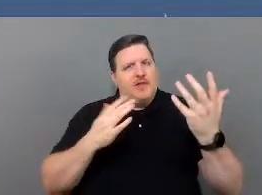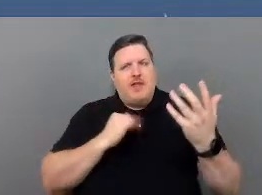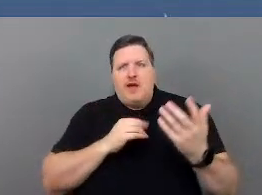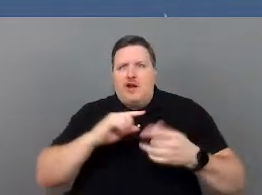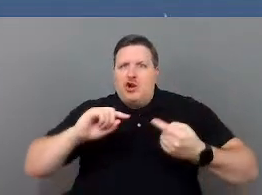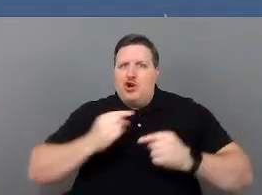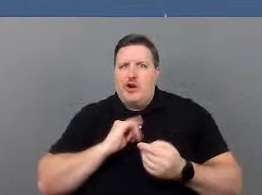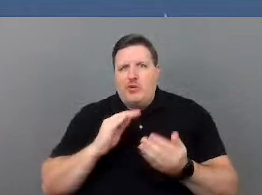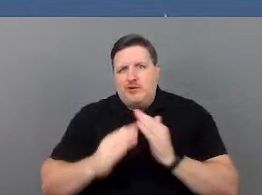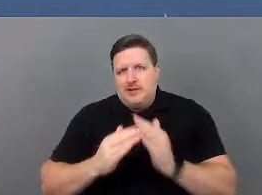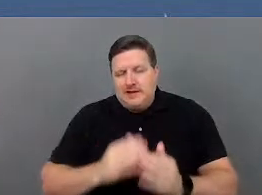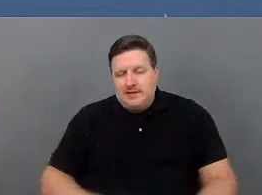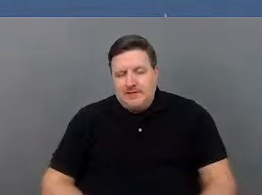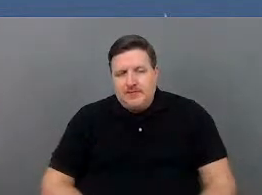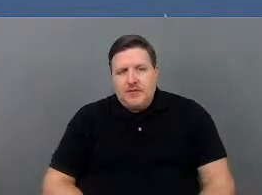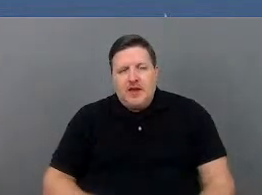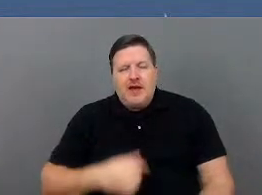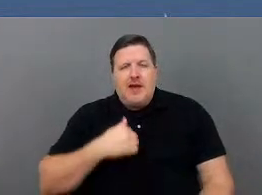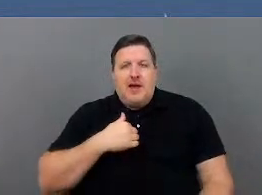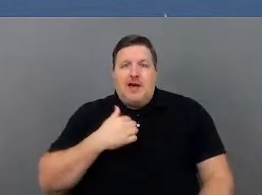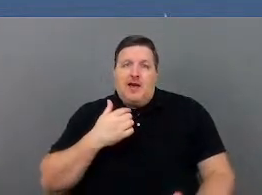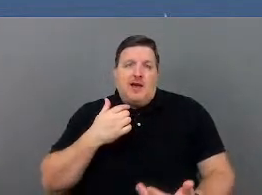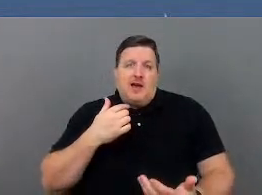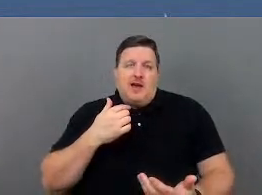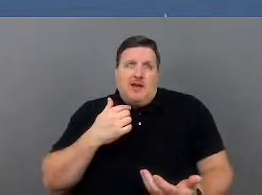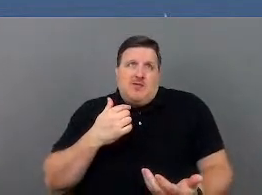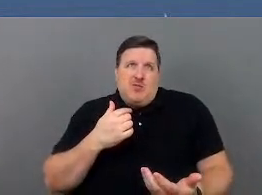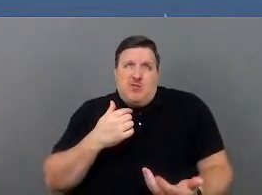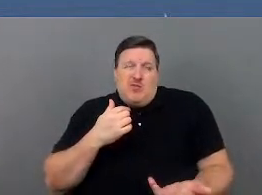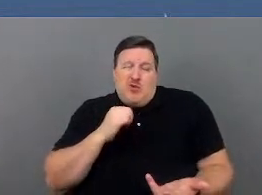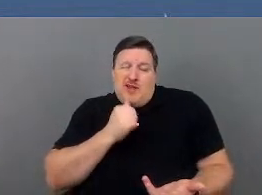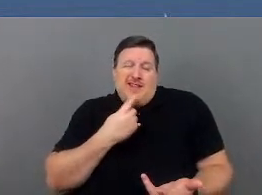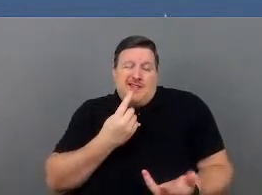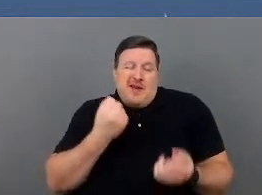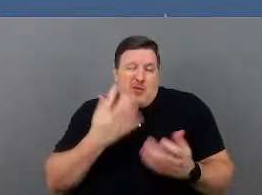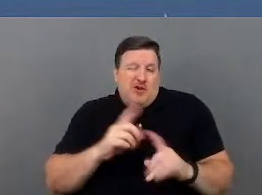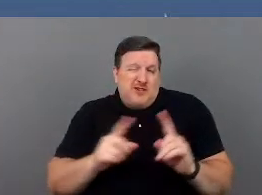SO PEOPLE HAVE SAID BUT I HOPE CITY COUNCIL WILL TAKE INTO ACCOUNT WHAT'S BEEN SHARED TONIGHT.